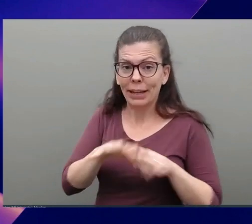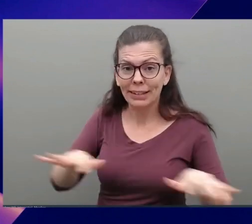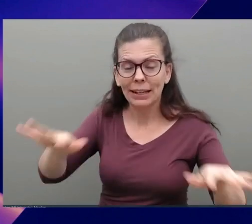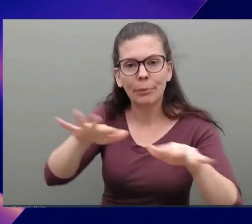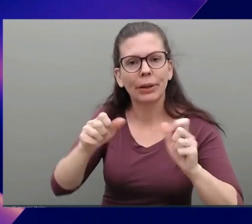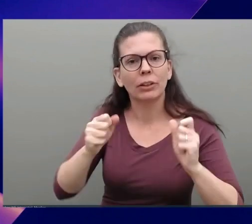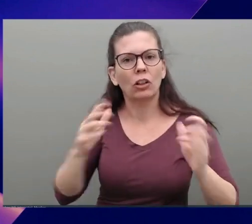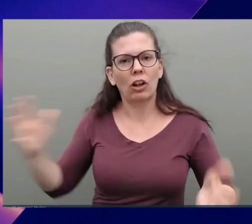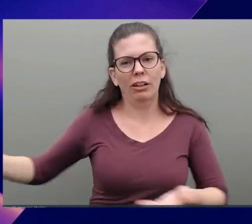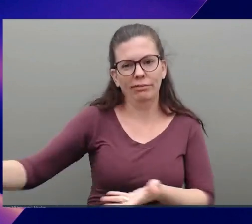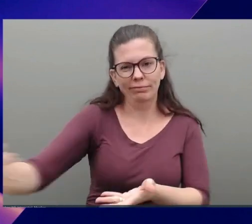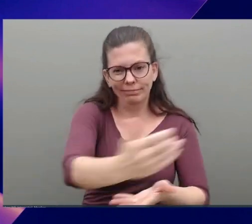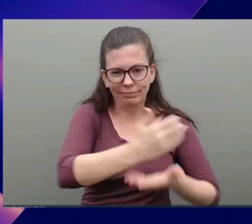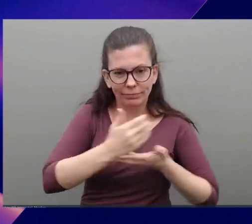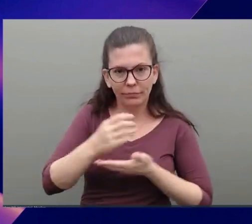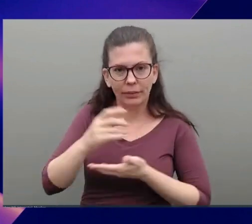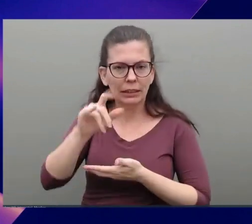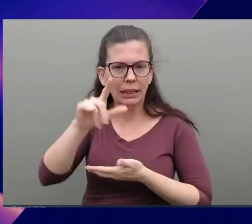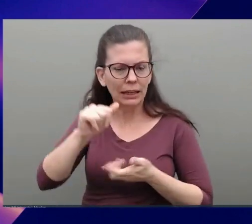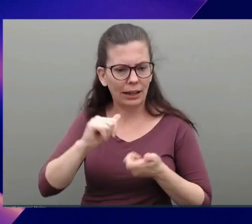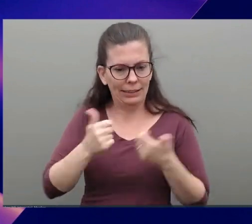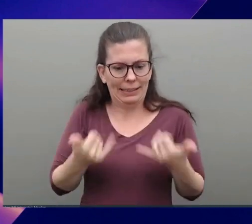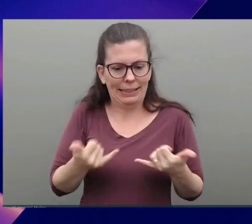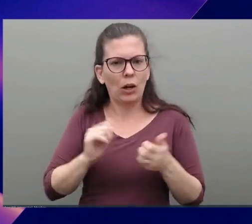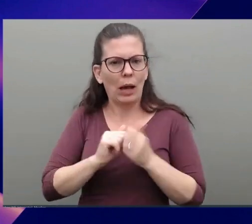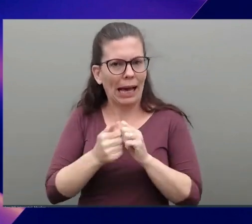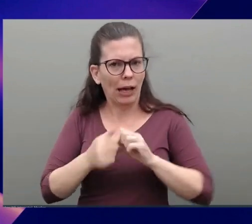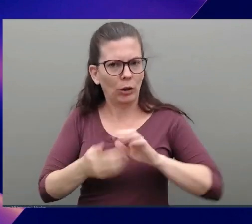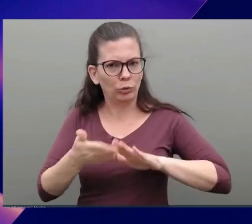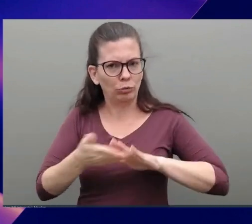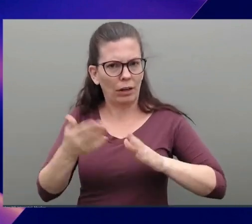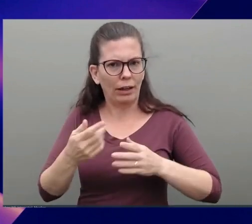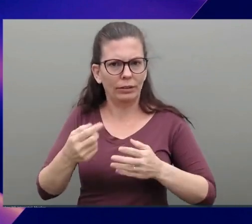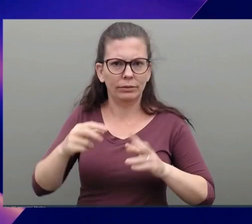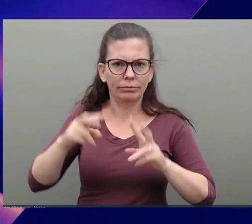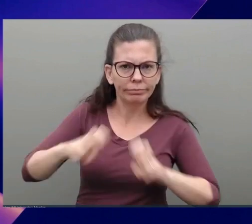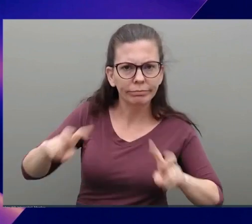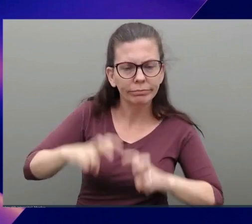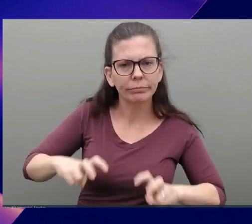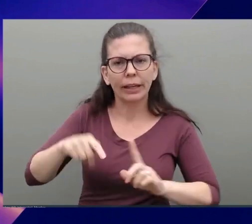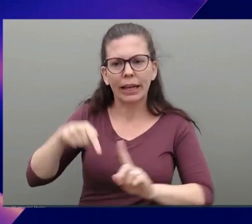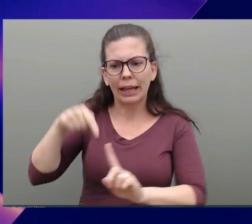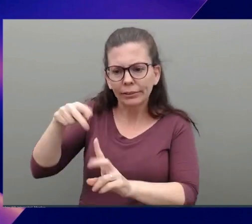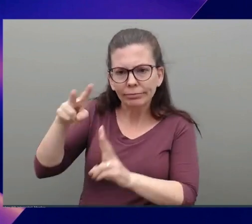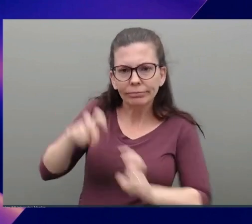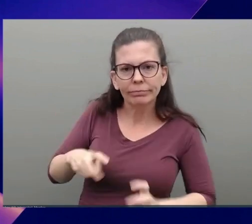and now we're figuring out how to operationalize that, how to develop insights off of that. So, we are gonna talk today